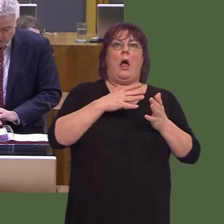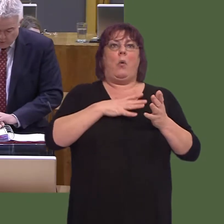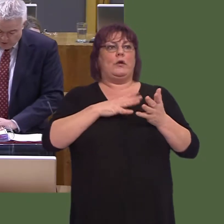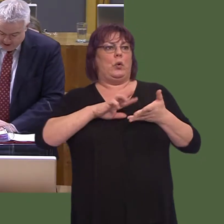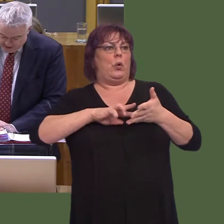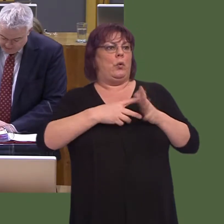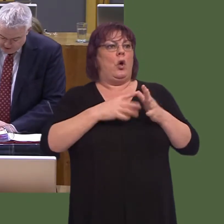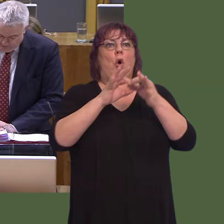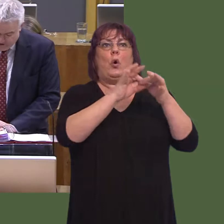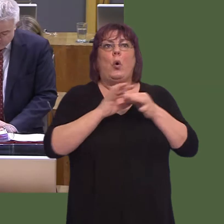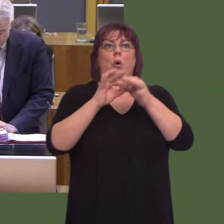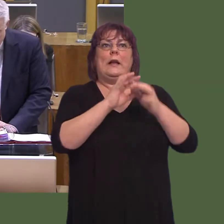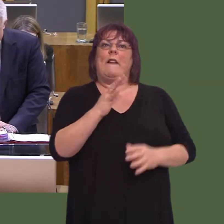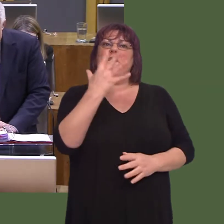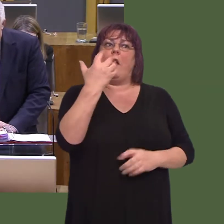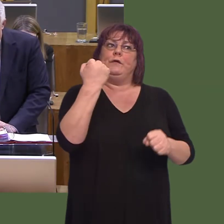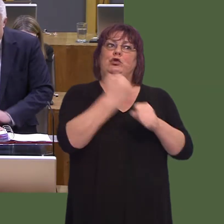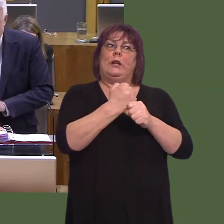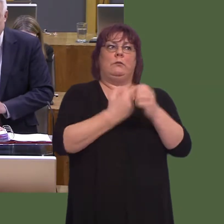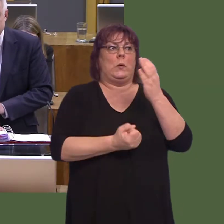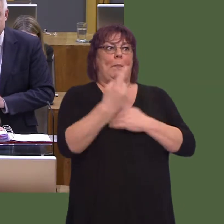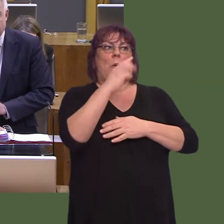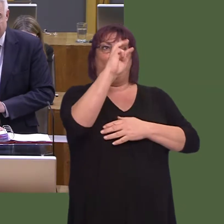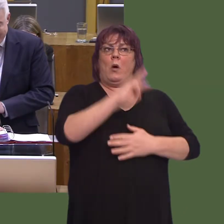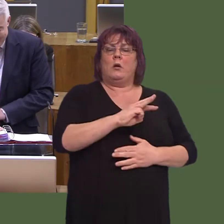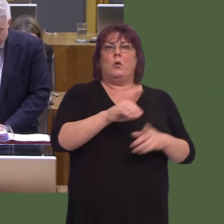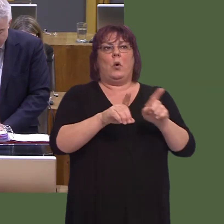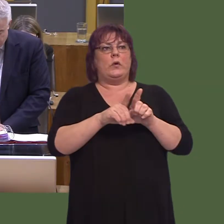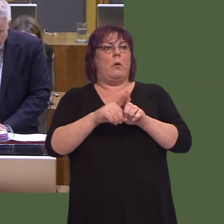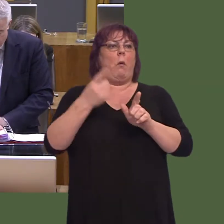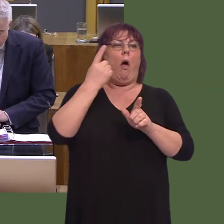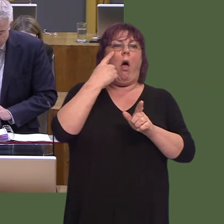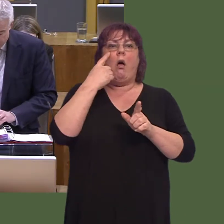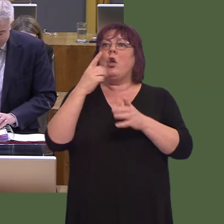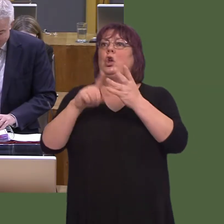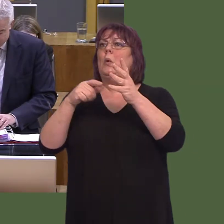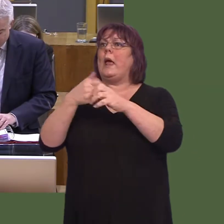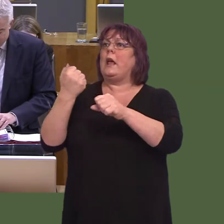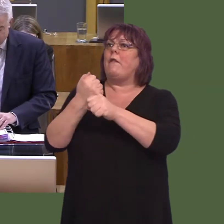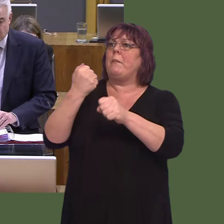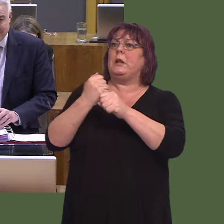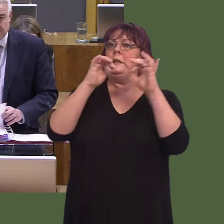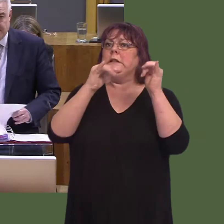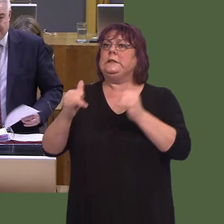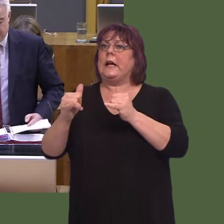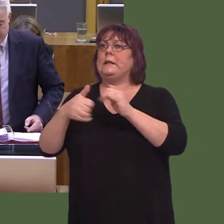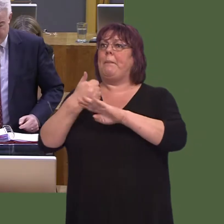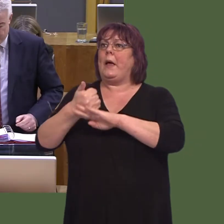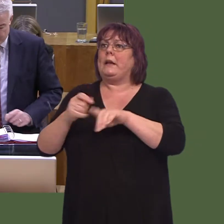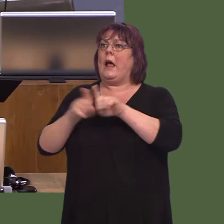and co-ordinate activity on 5G in Wales, including opportunities to secure funding from the UK Government testbed and trials challenge fund.